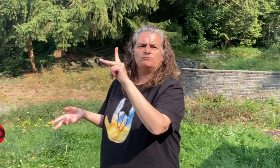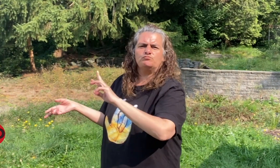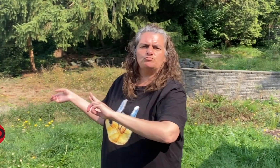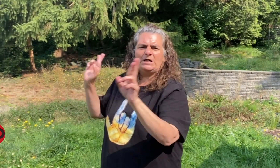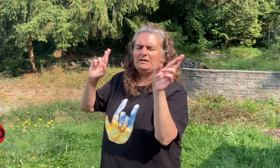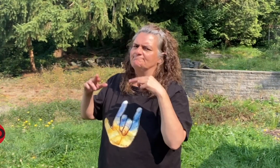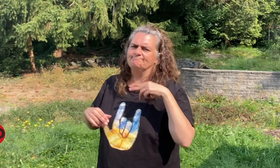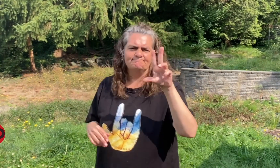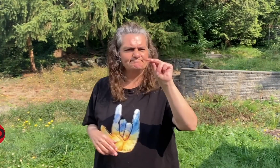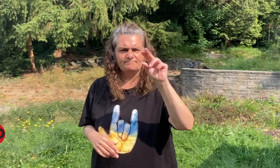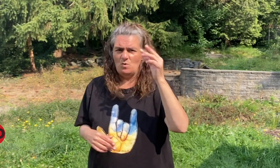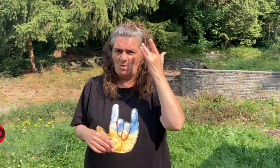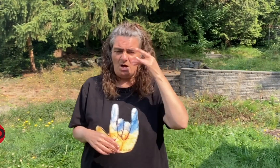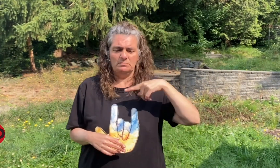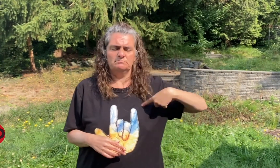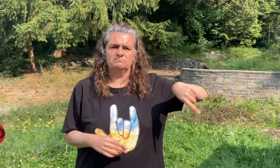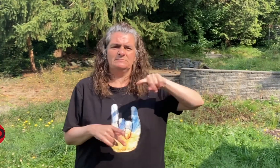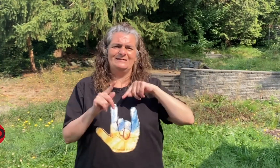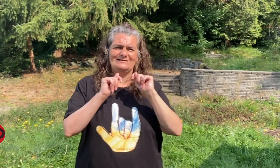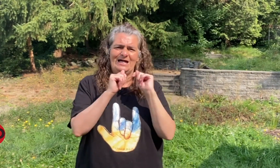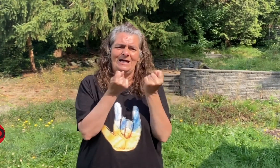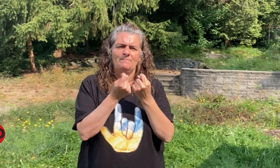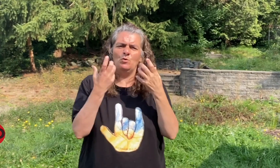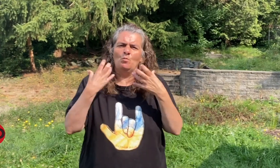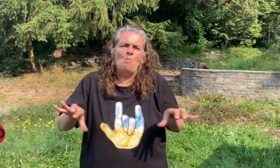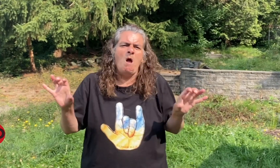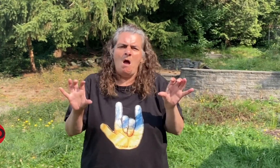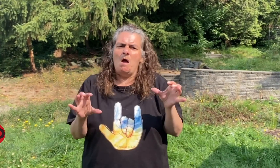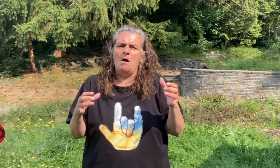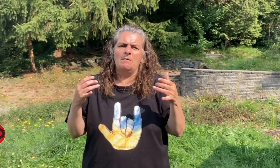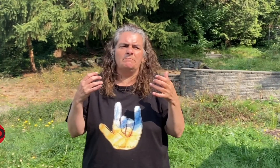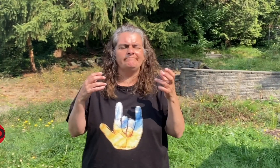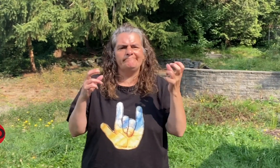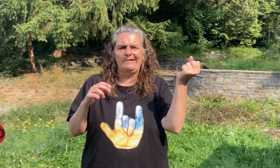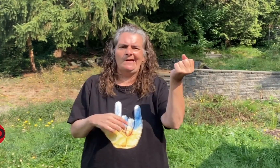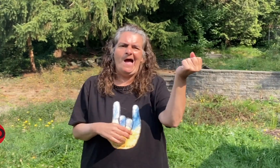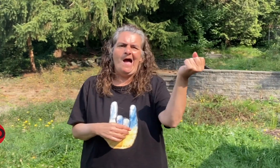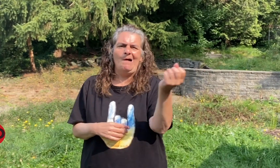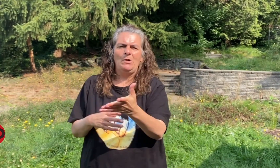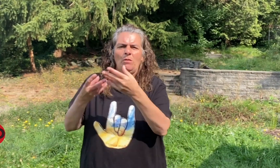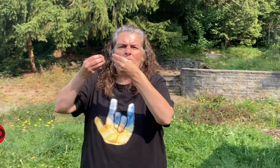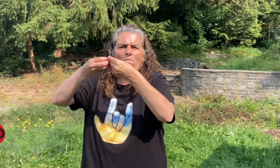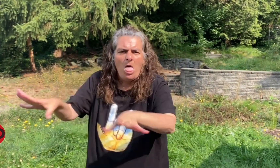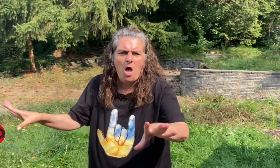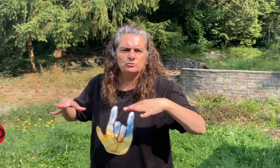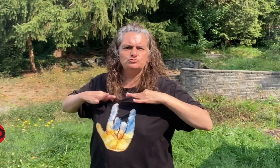or items in stock as the CDGM team doesn’t want to risk ordering